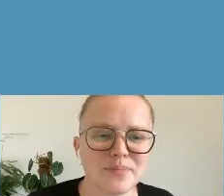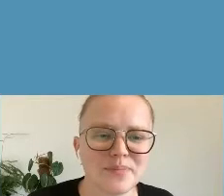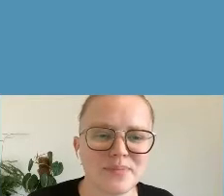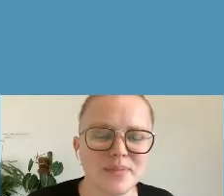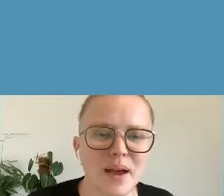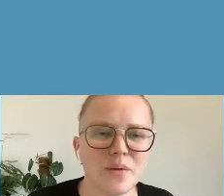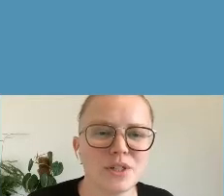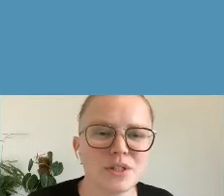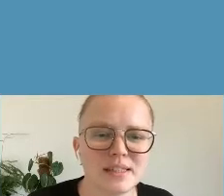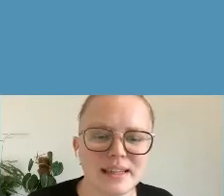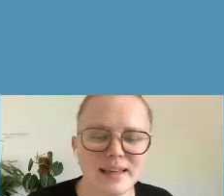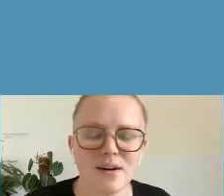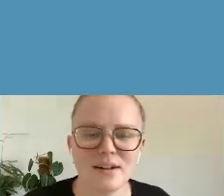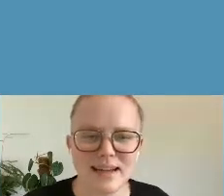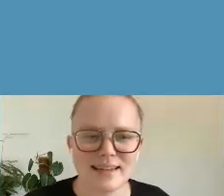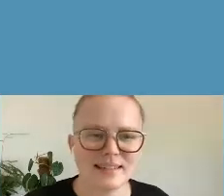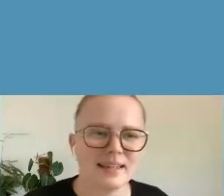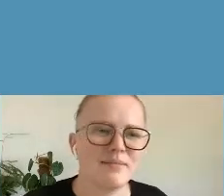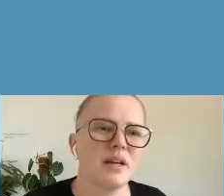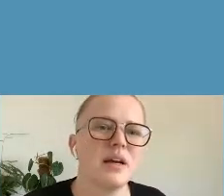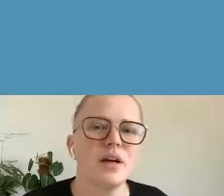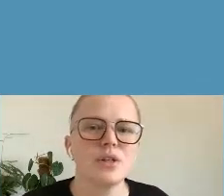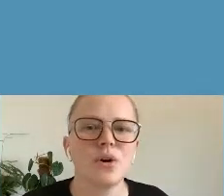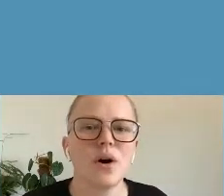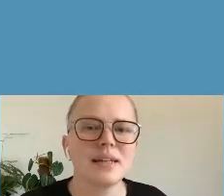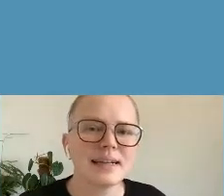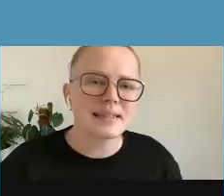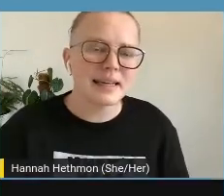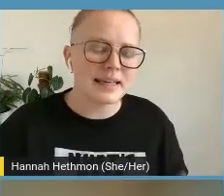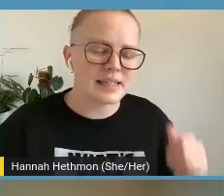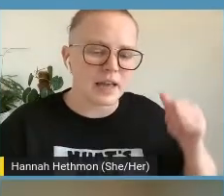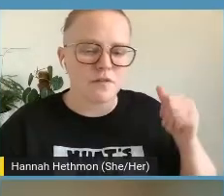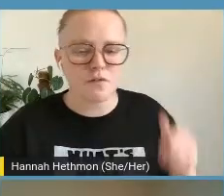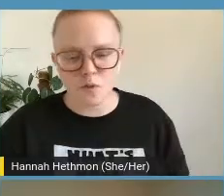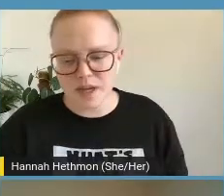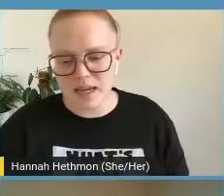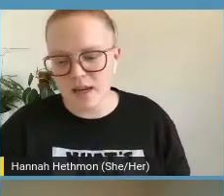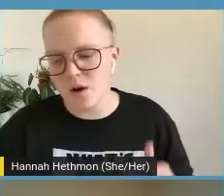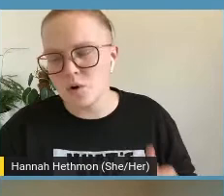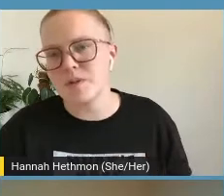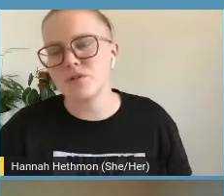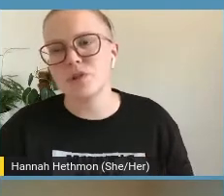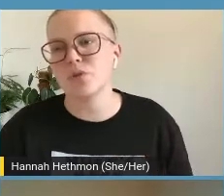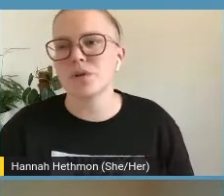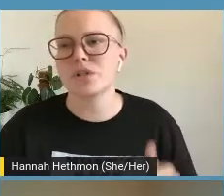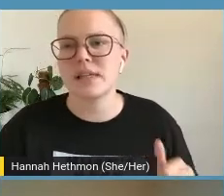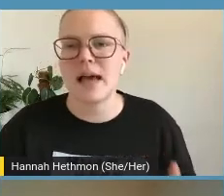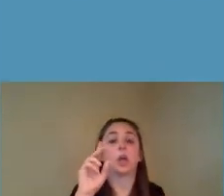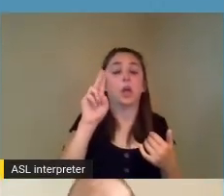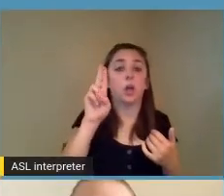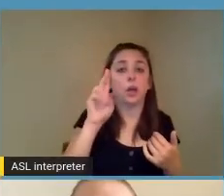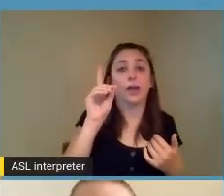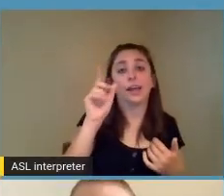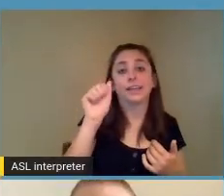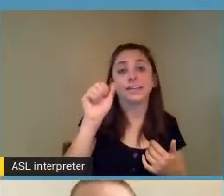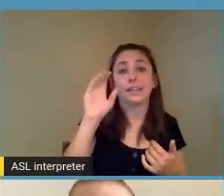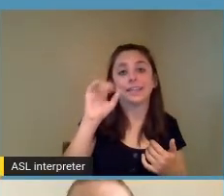So now we should see audacity. So audacity is a free open-source editing platform. A